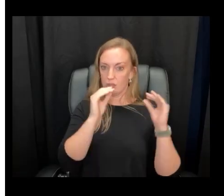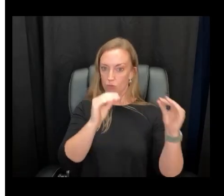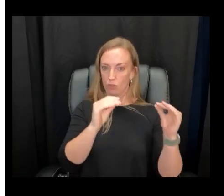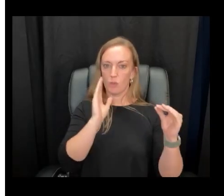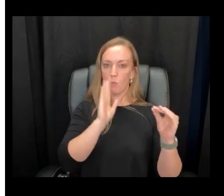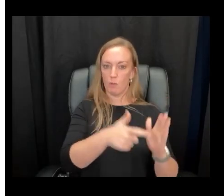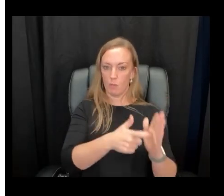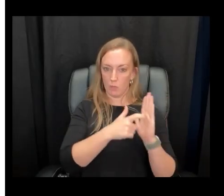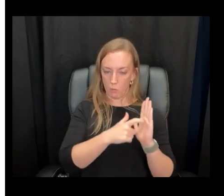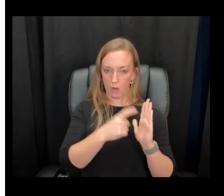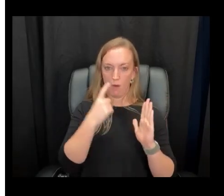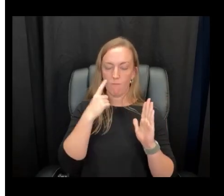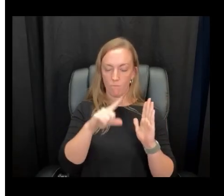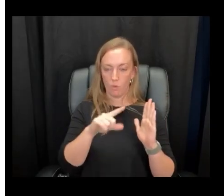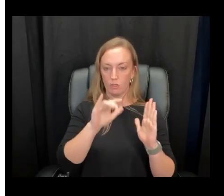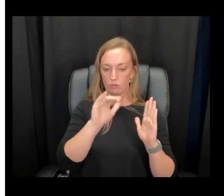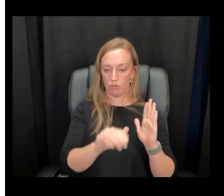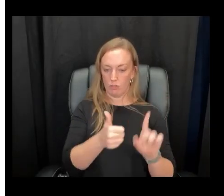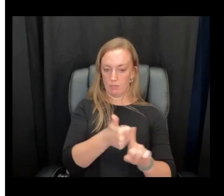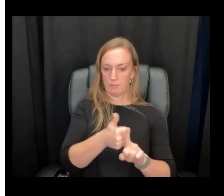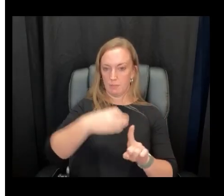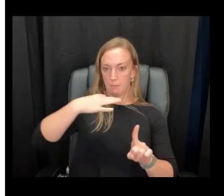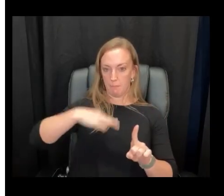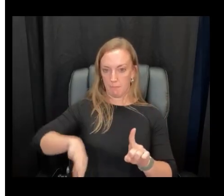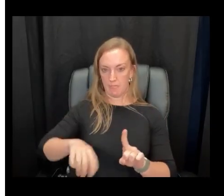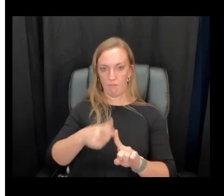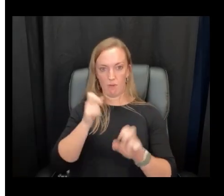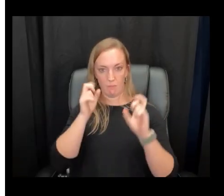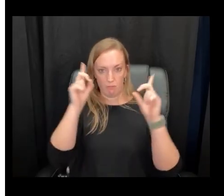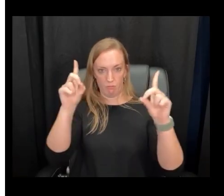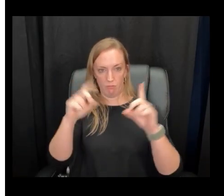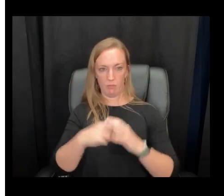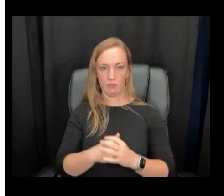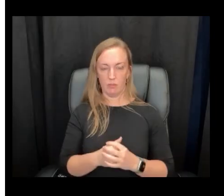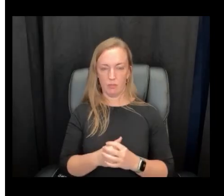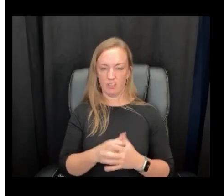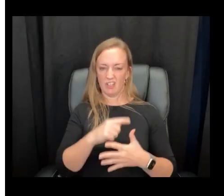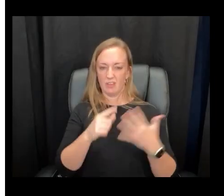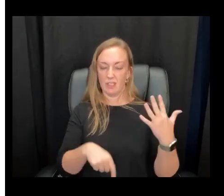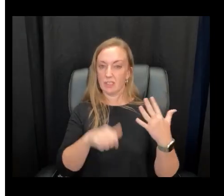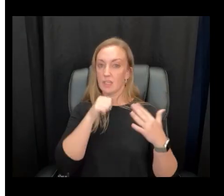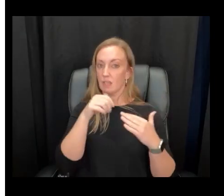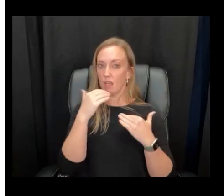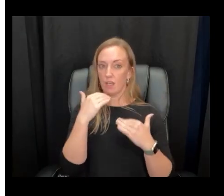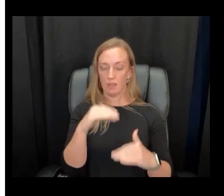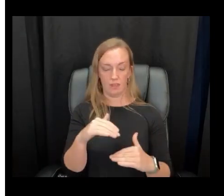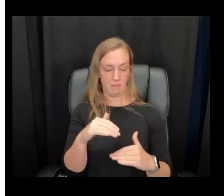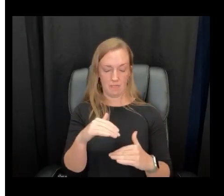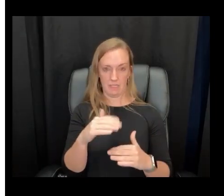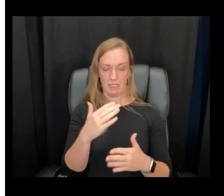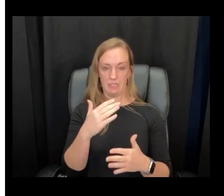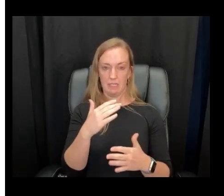for the child to benefit from education. Here is a non-exhaustive list of sources you